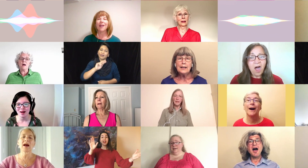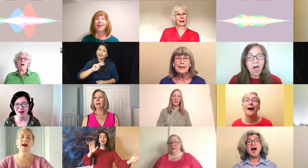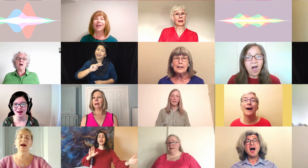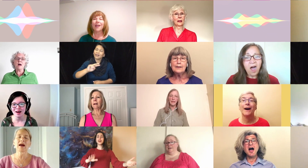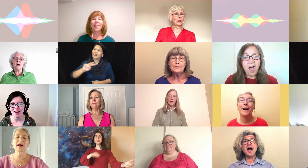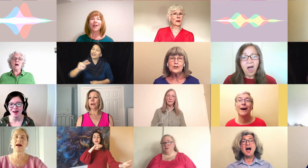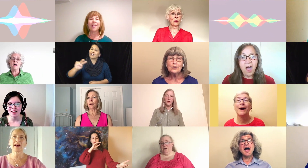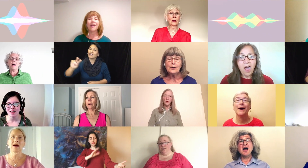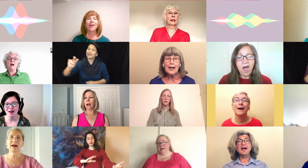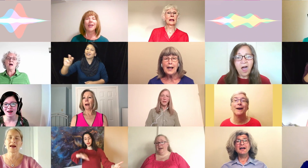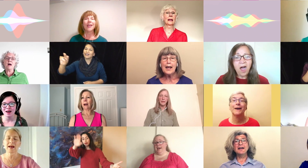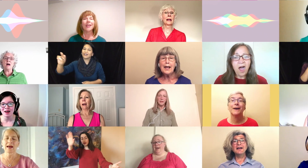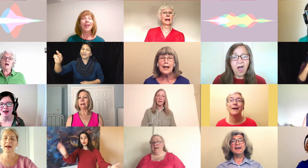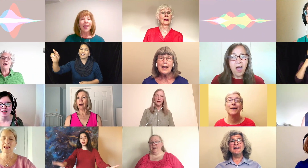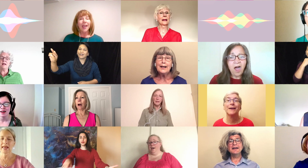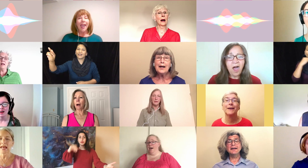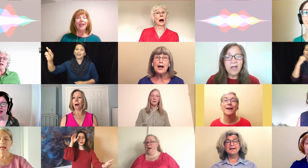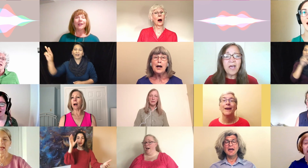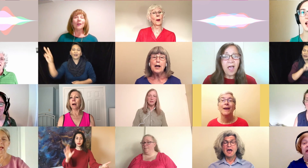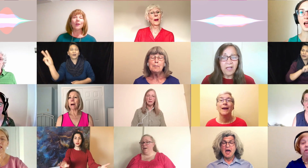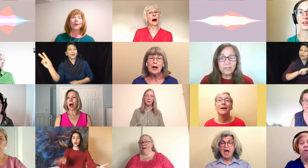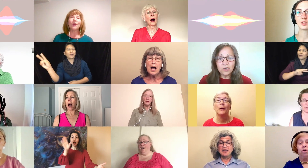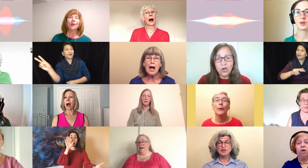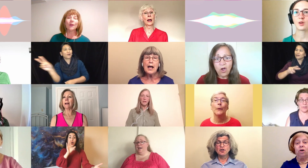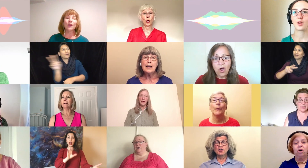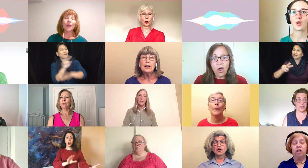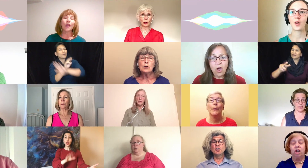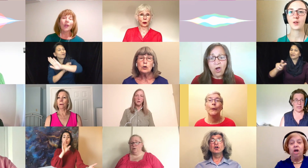H: Lift your head up high, L: and look